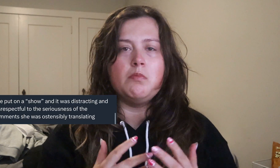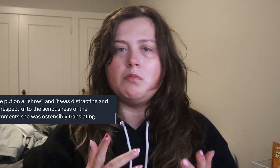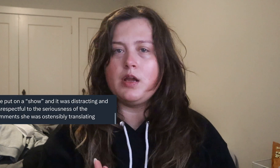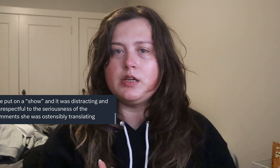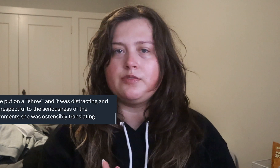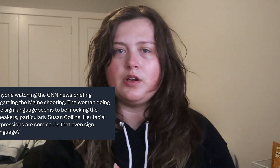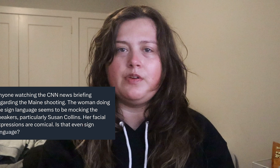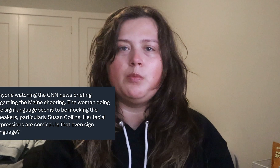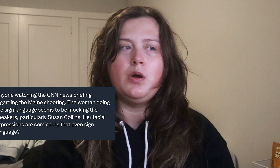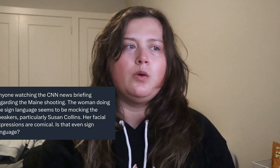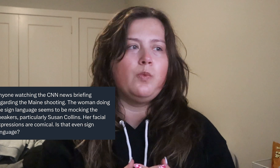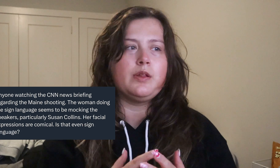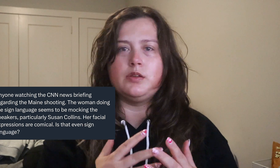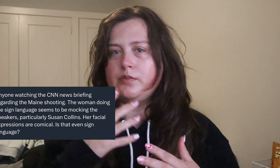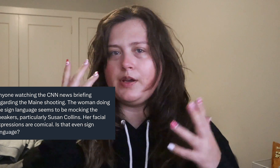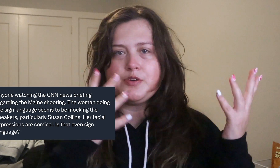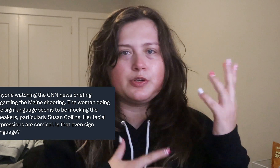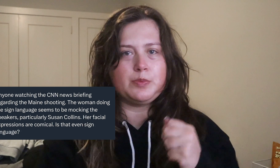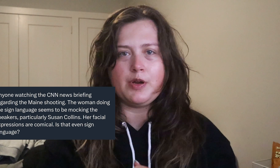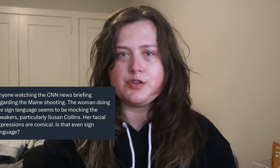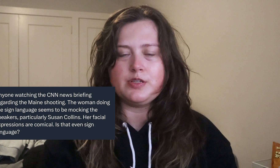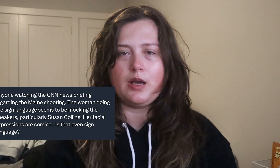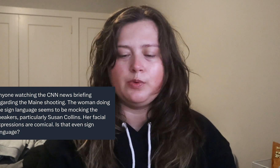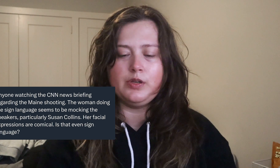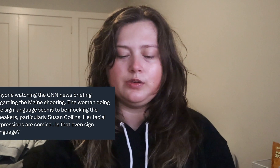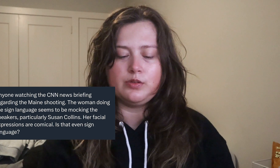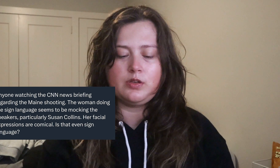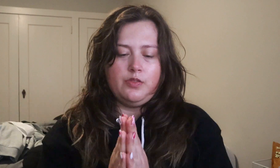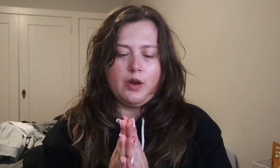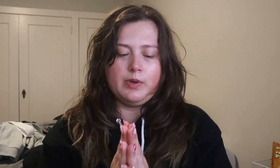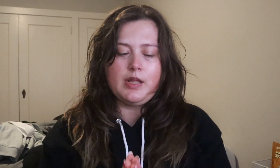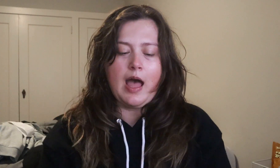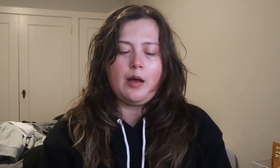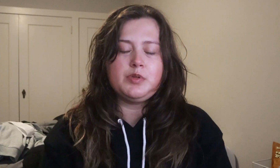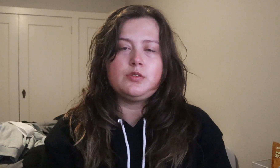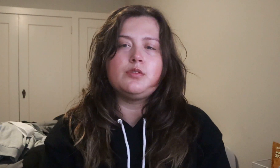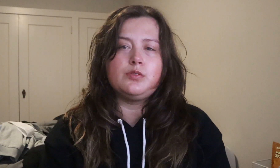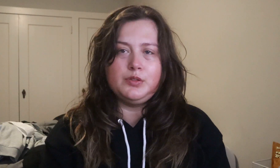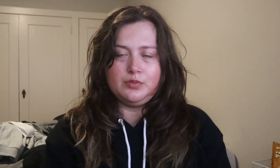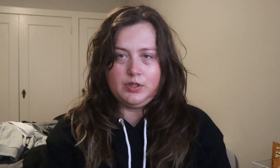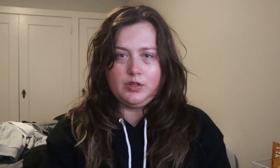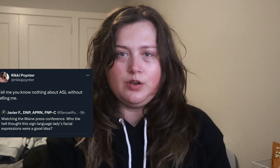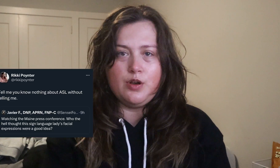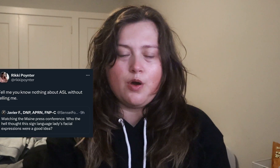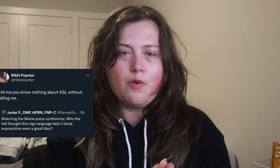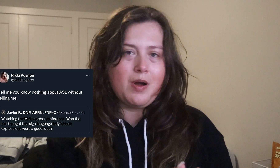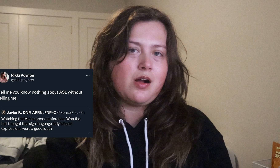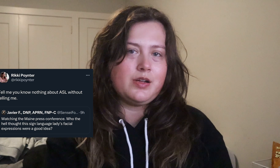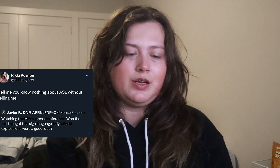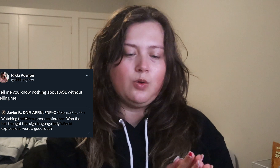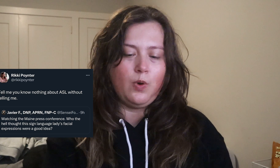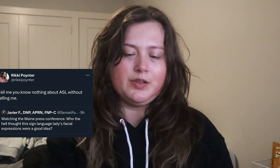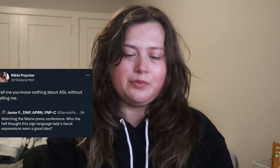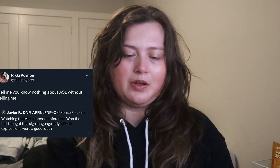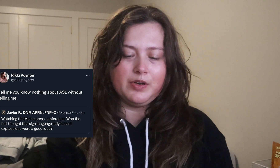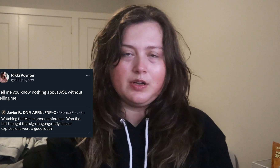making fun of them with the facial expressions that were used. There was absolutely, no mocking whatsoever.